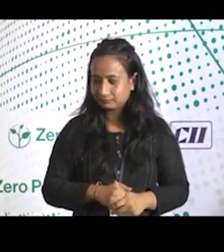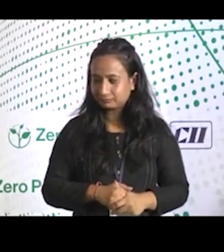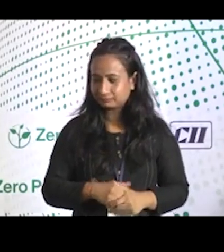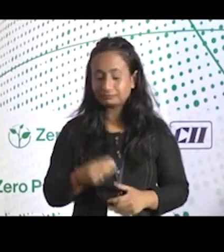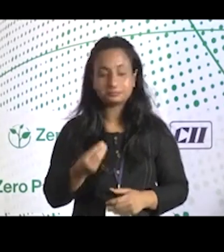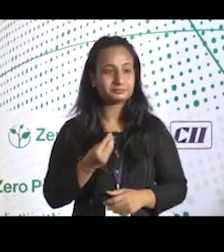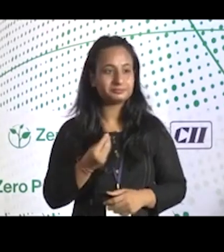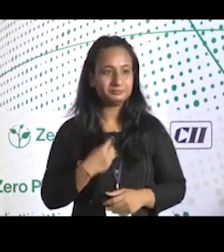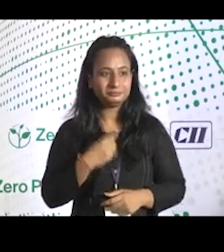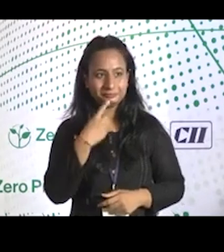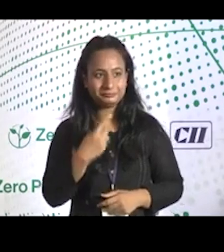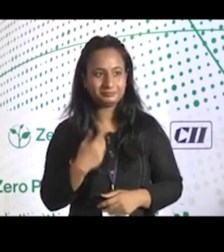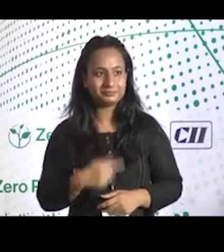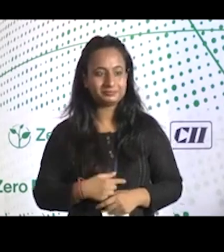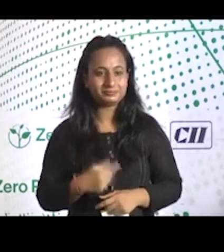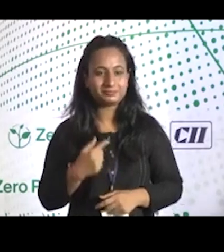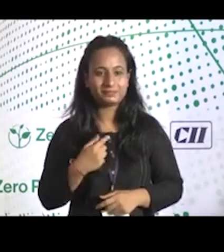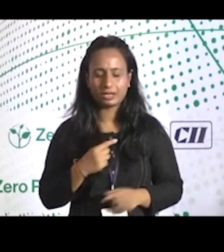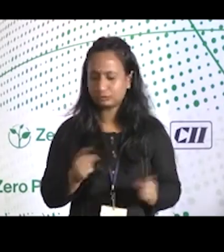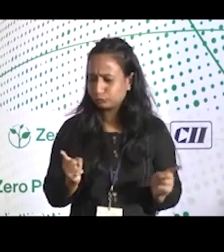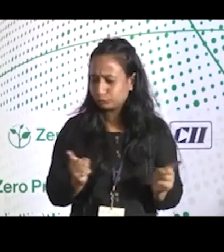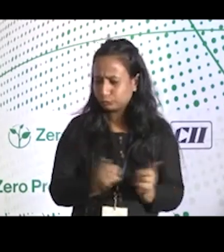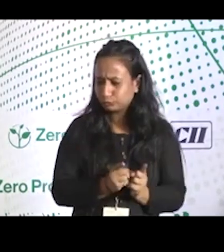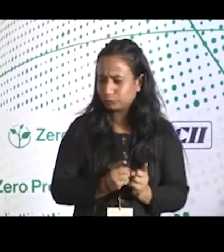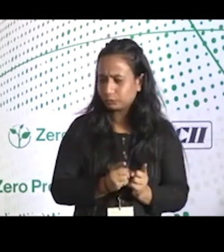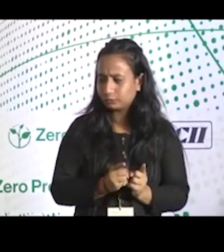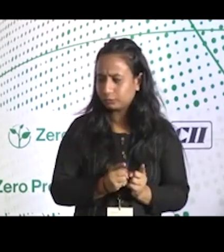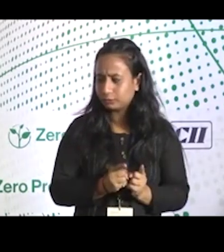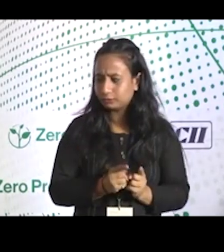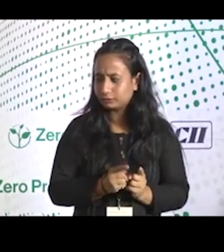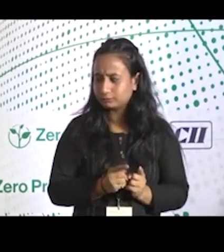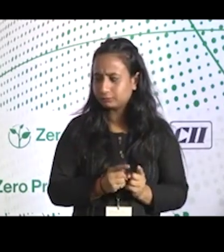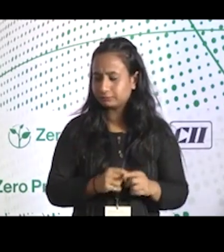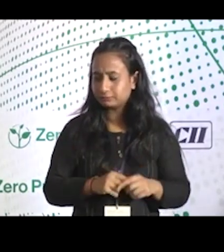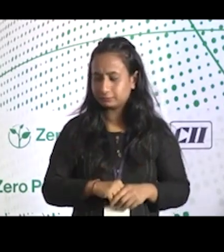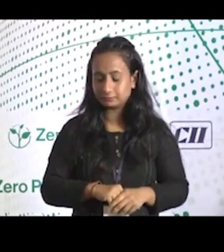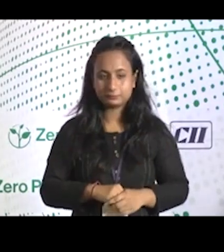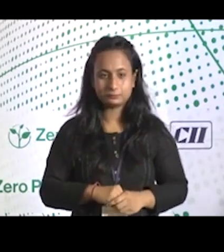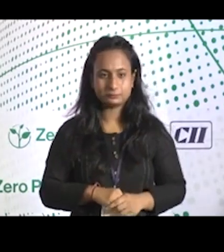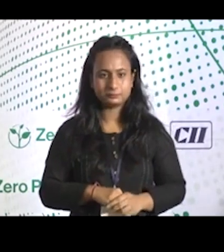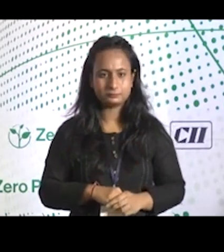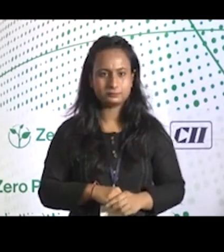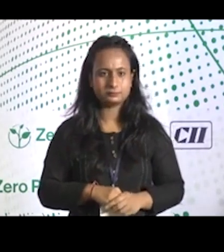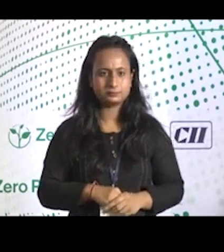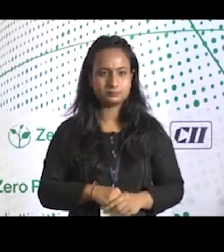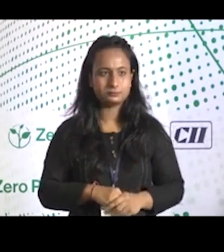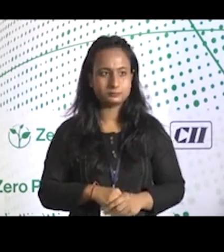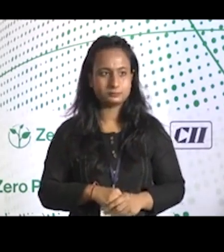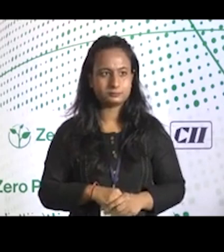kind of a thing, if you would like to respond to them. Maybe autos as some